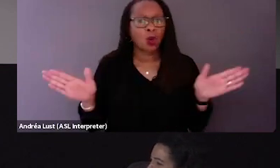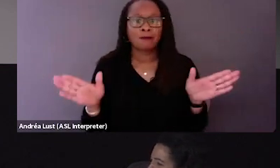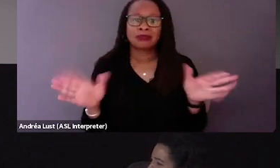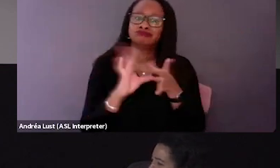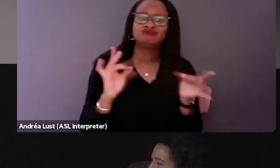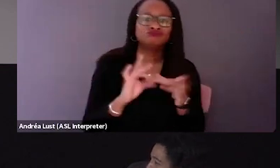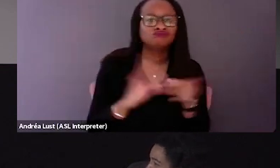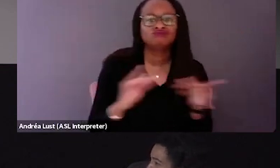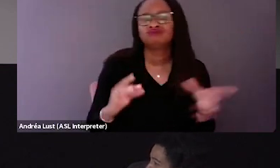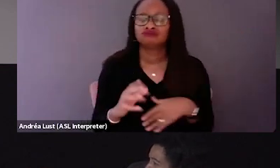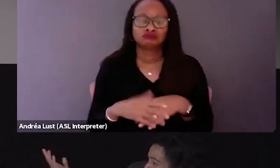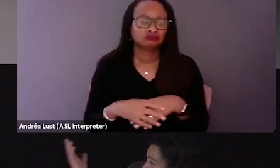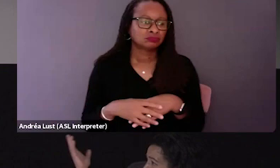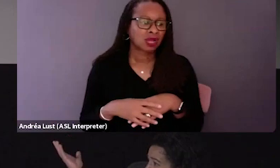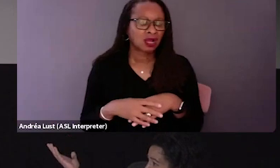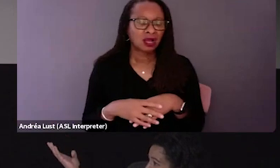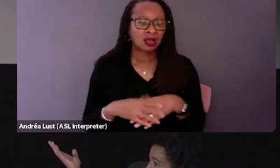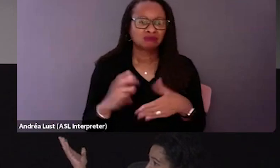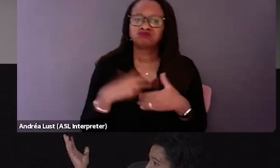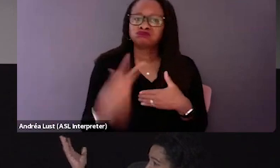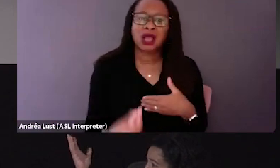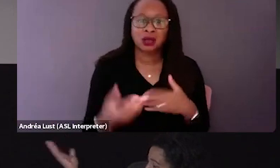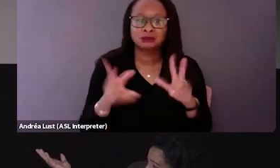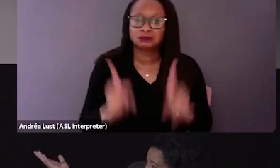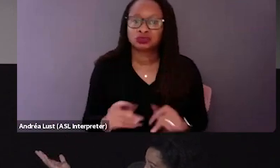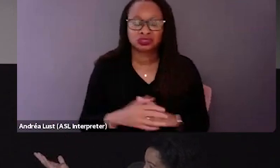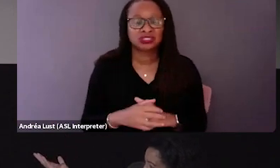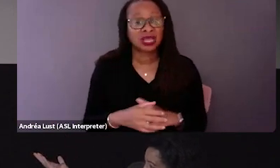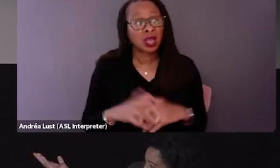but when you're speaking to her, you're getting her to really open up on camera.